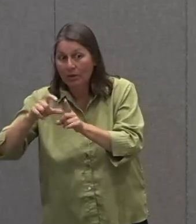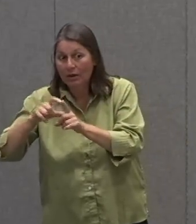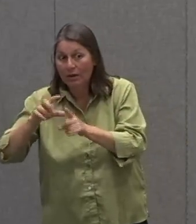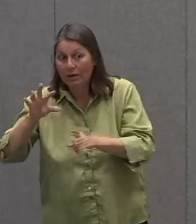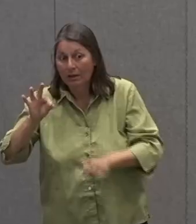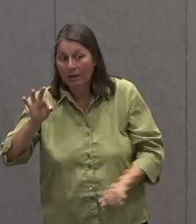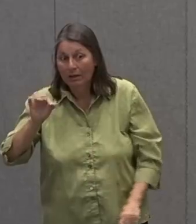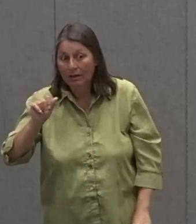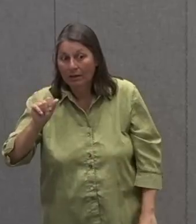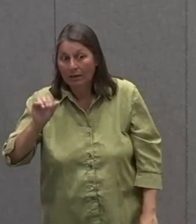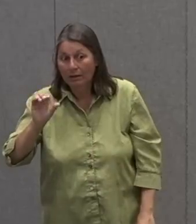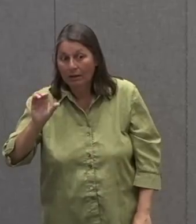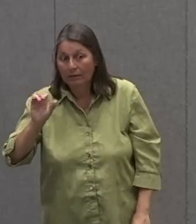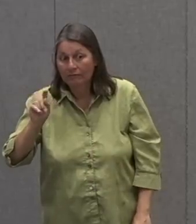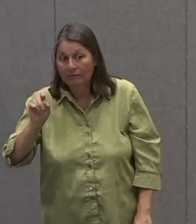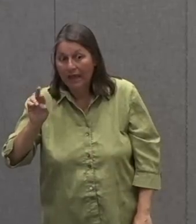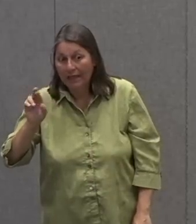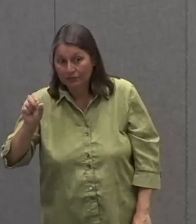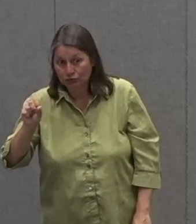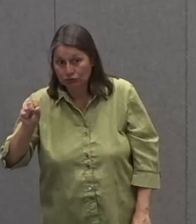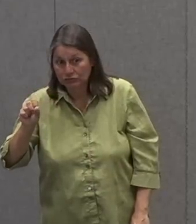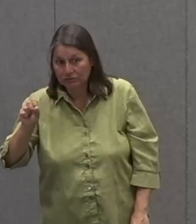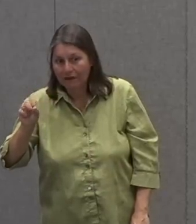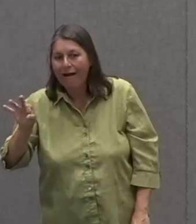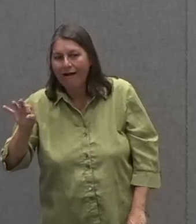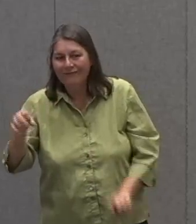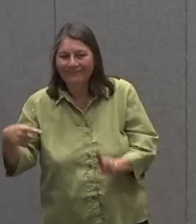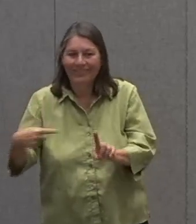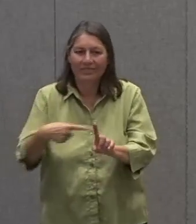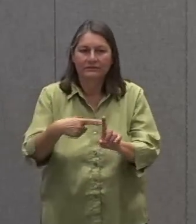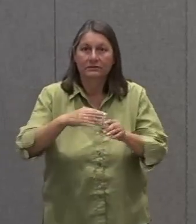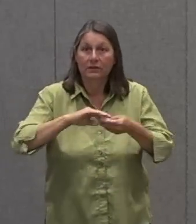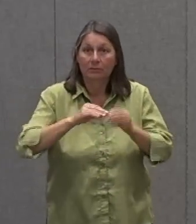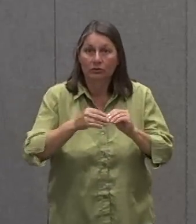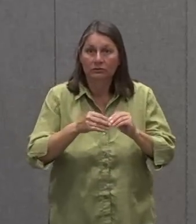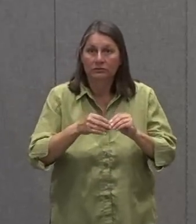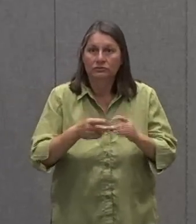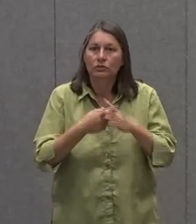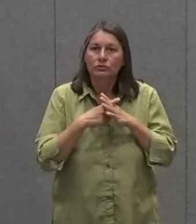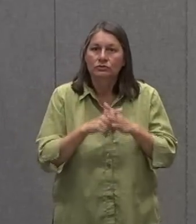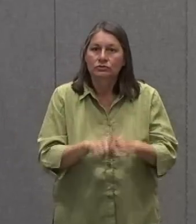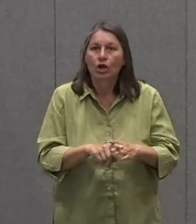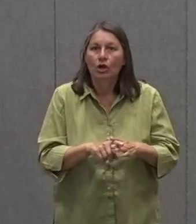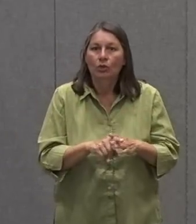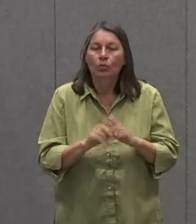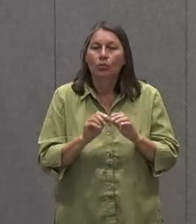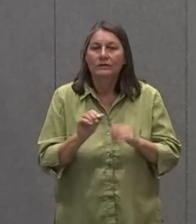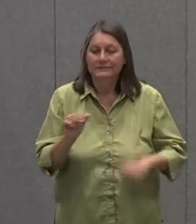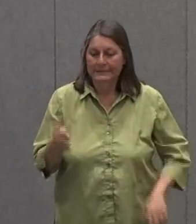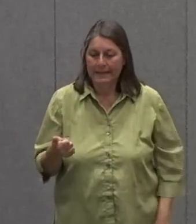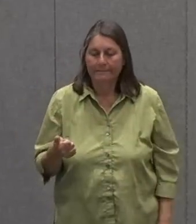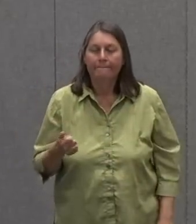and then the number of ways. So if I was to start with 10, I would have my one,